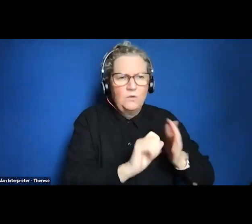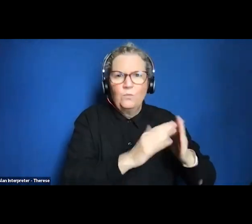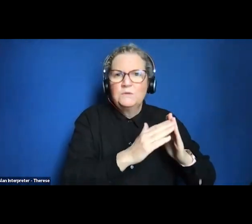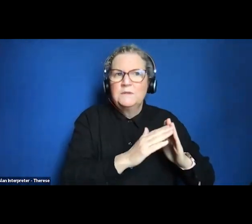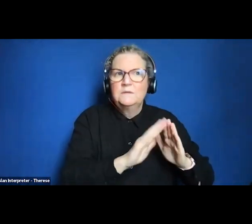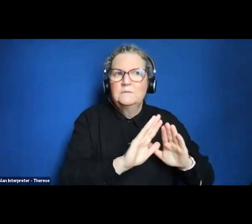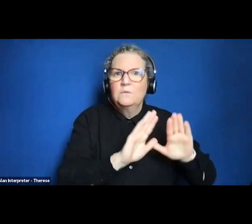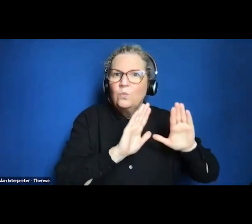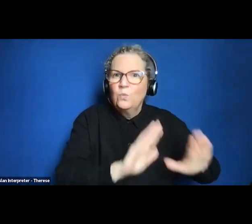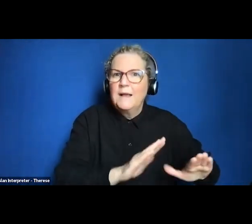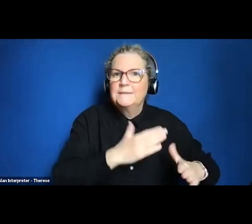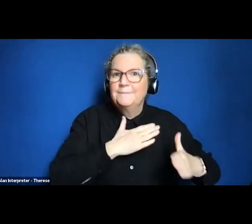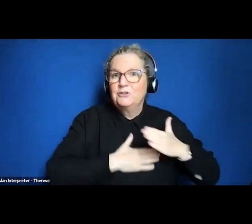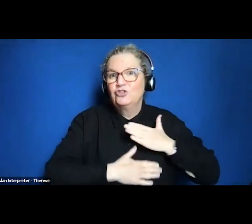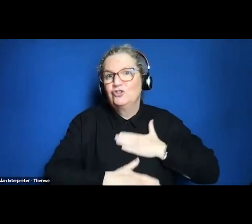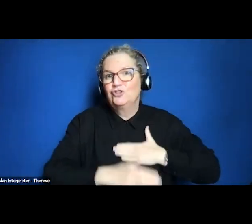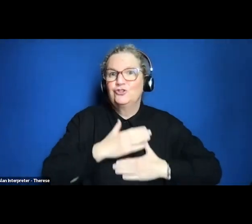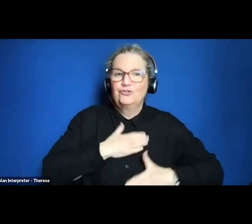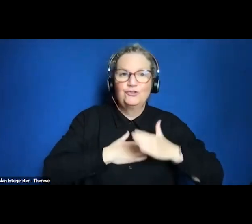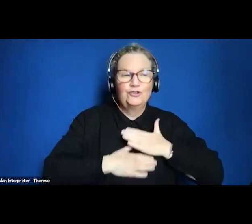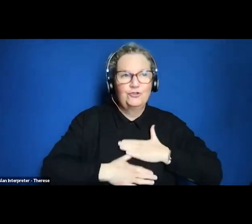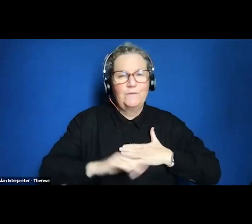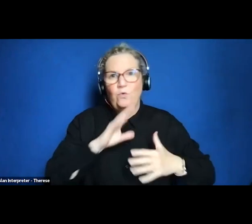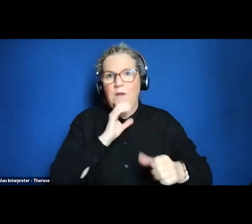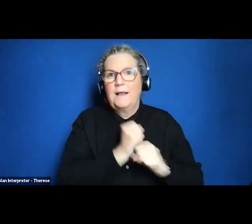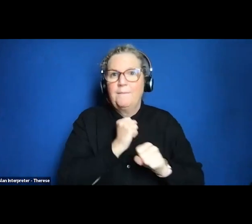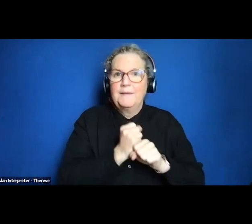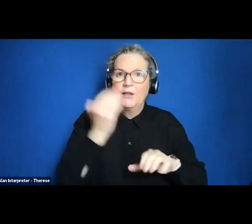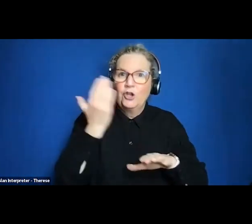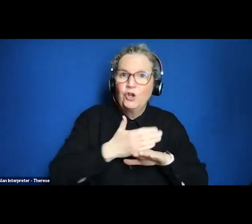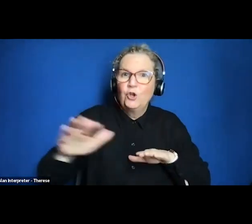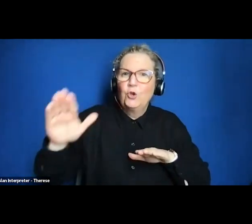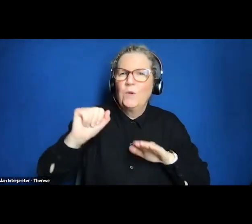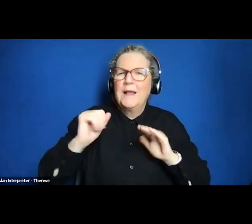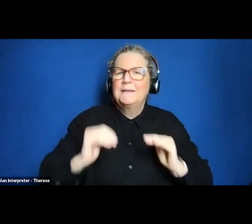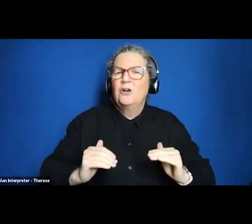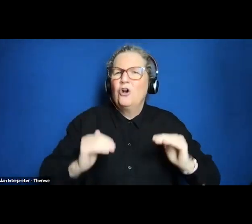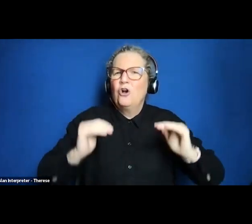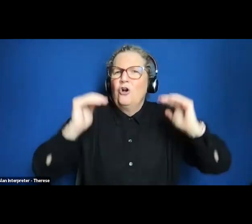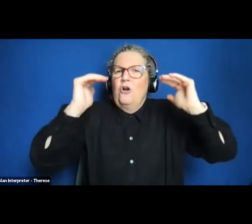for an initiative, government initiative that sets a high bar in terms of setting